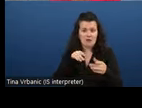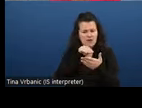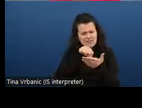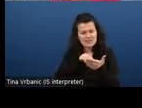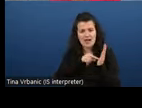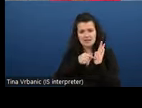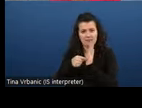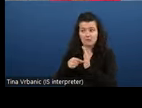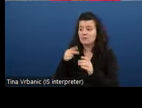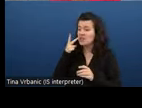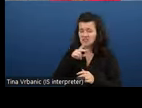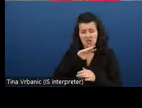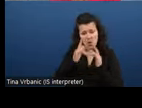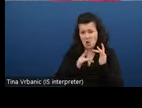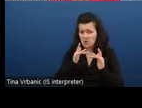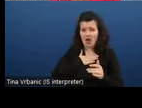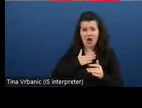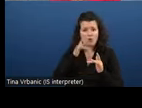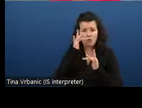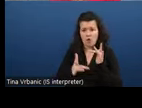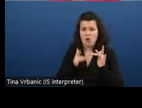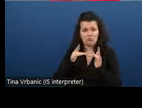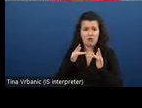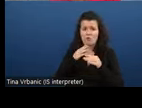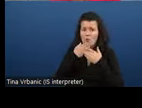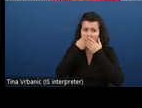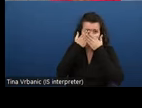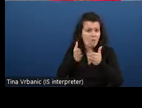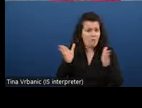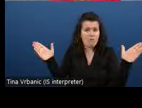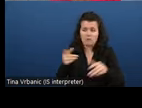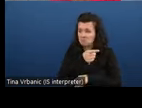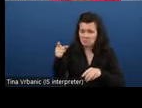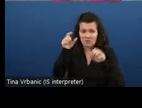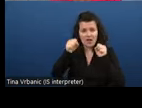are available for all so it's publicly available. 15:57:38 Keep an eye on it, I have included